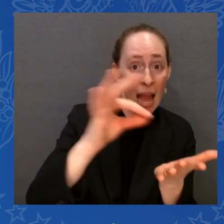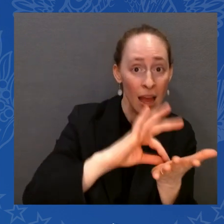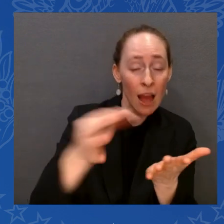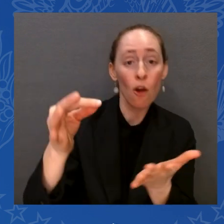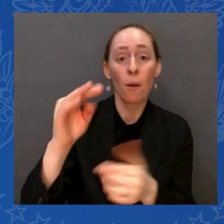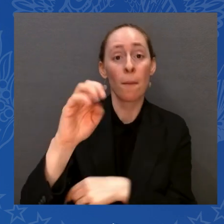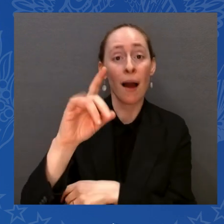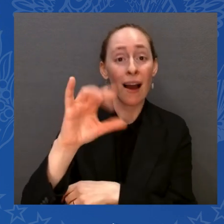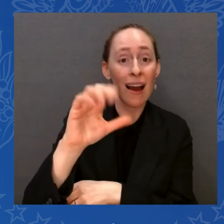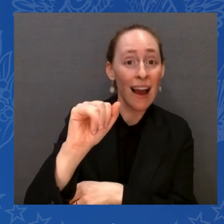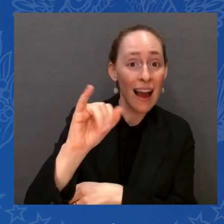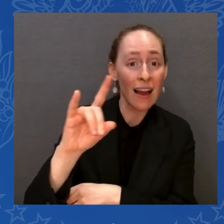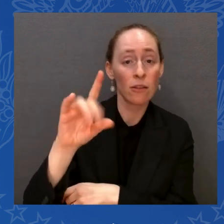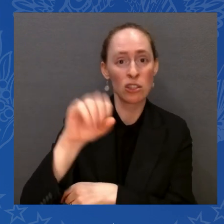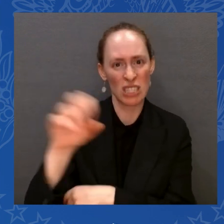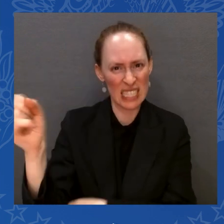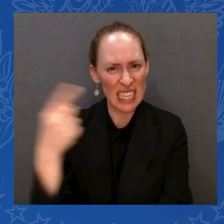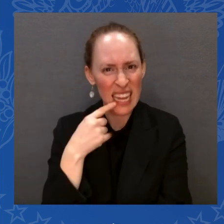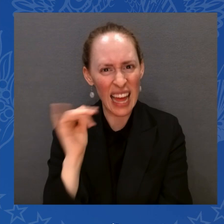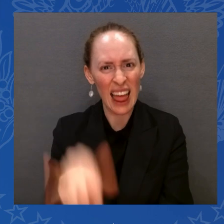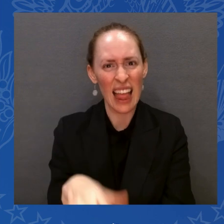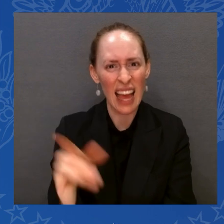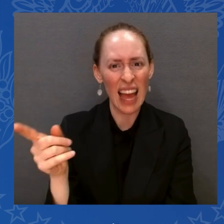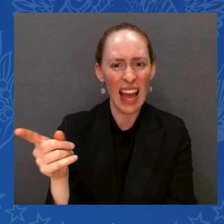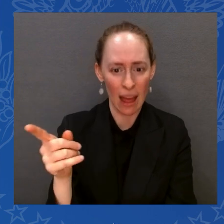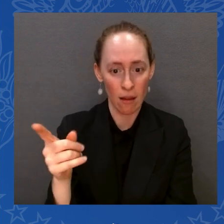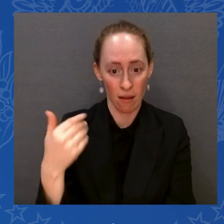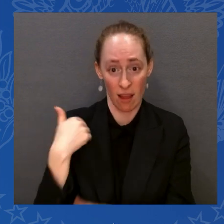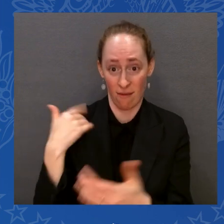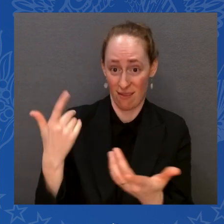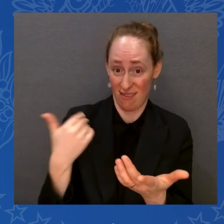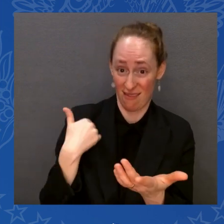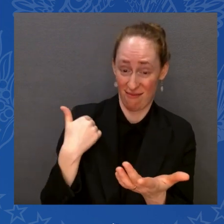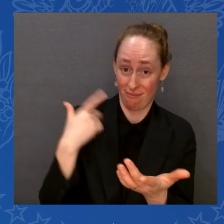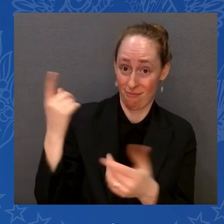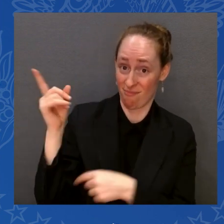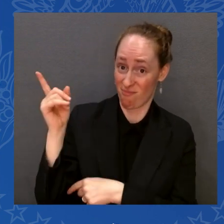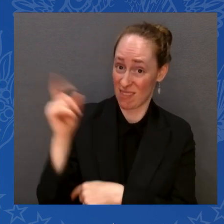(clears throat) -- -- named Ron Johnson.